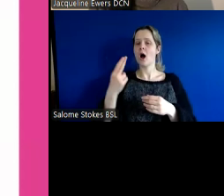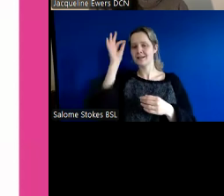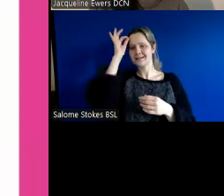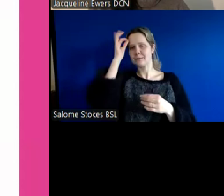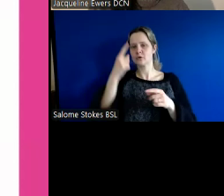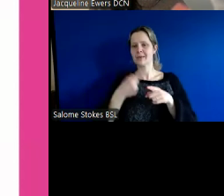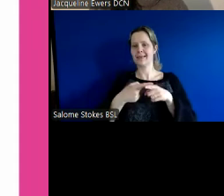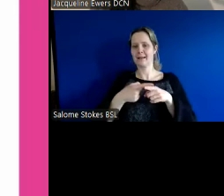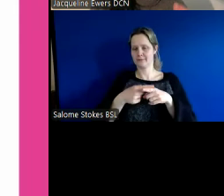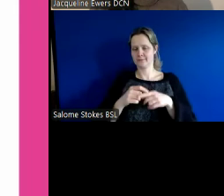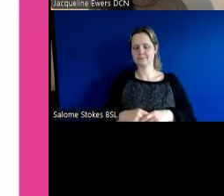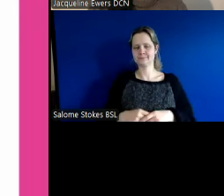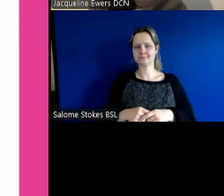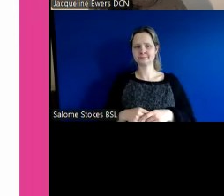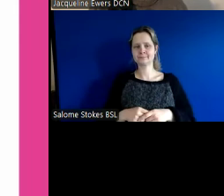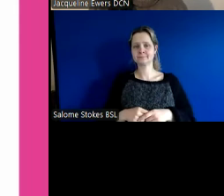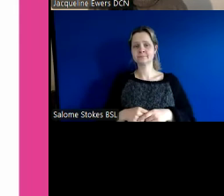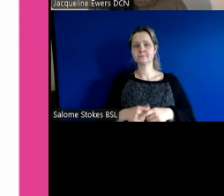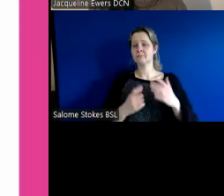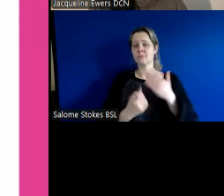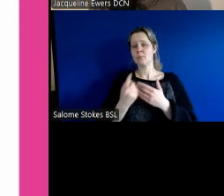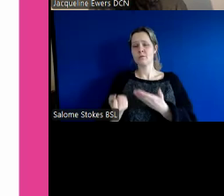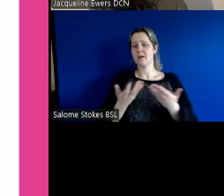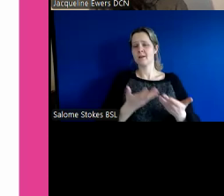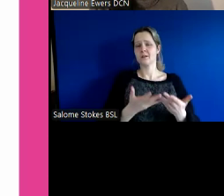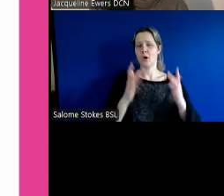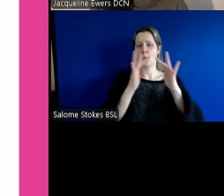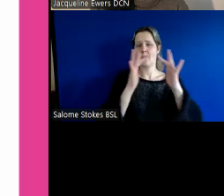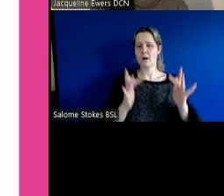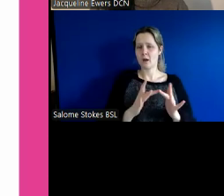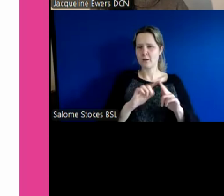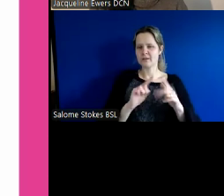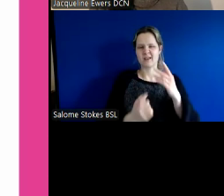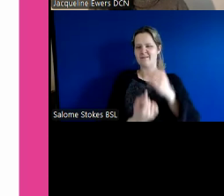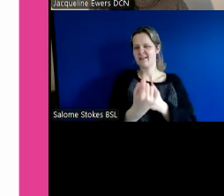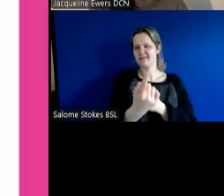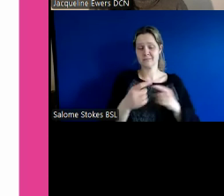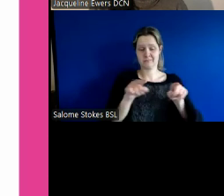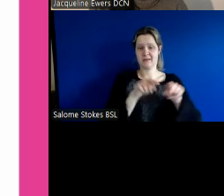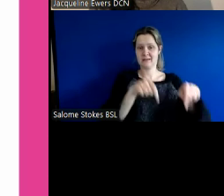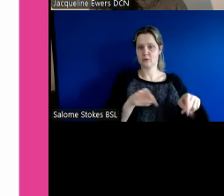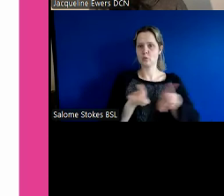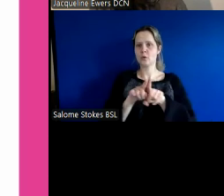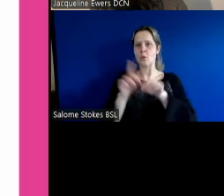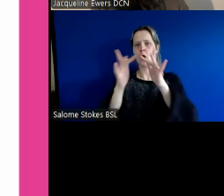and we provide webinars and events like this. We have our website with resources, articles,